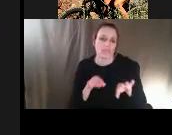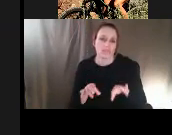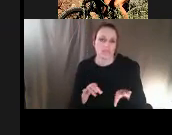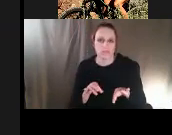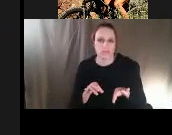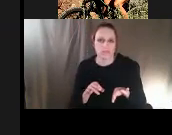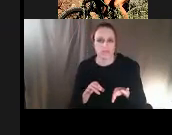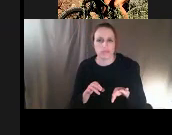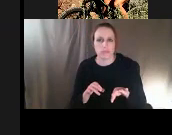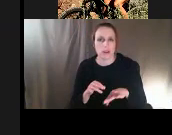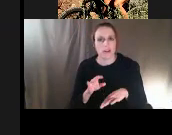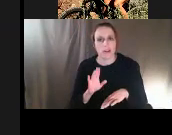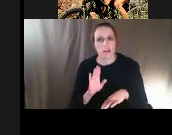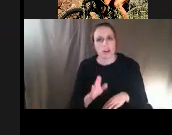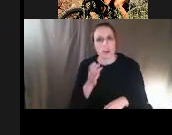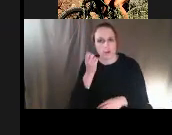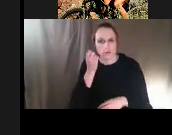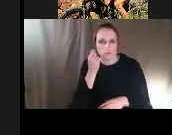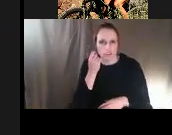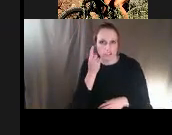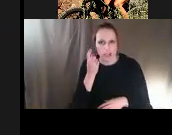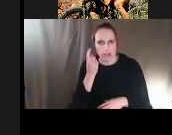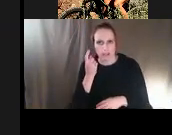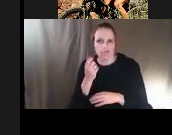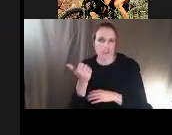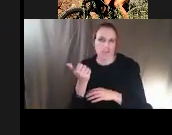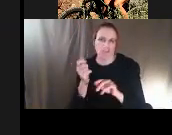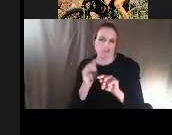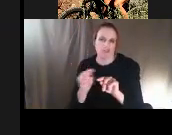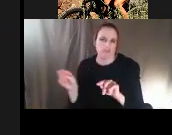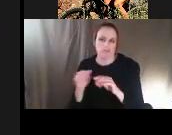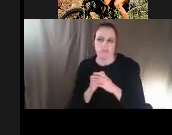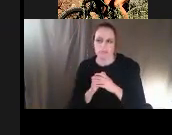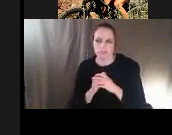today's society. They're not expecting you to apologize, they're not